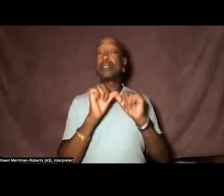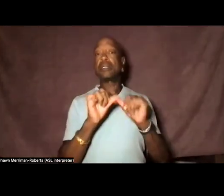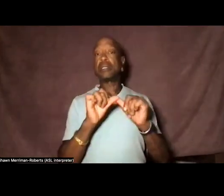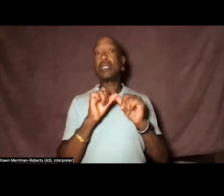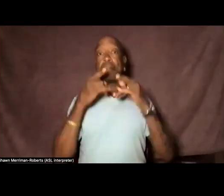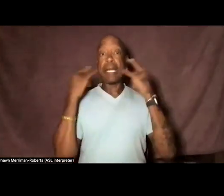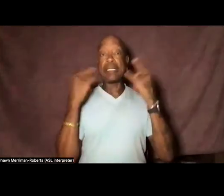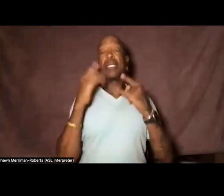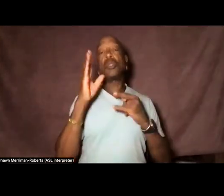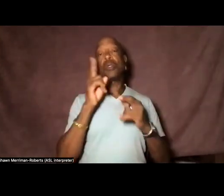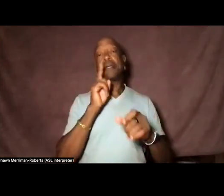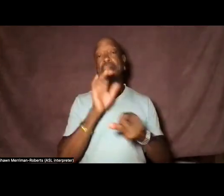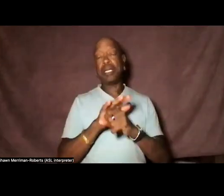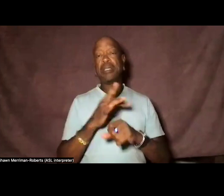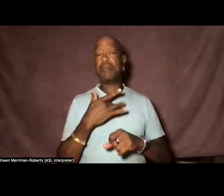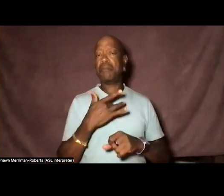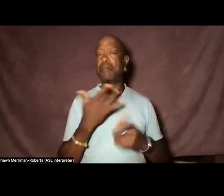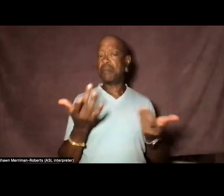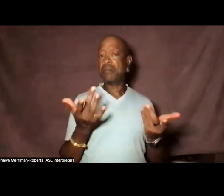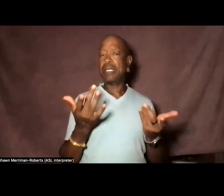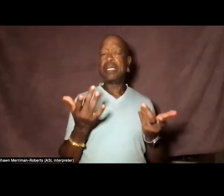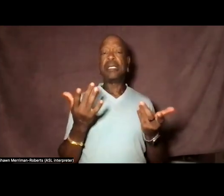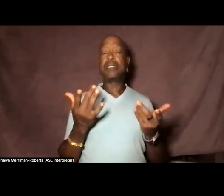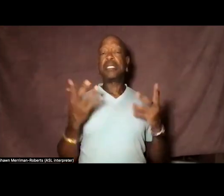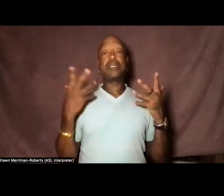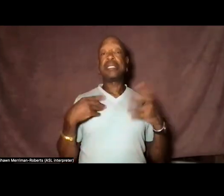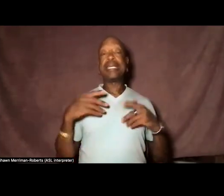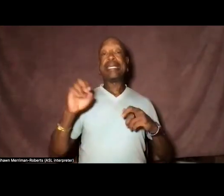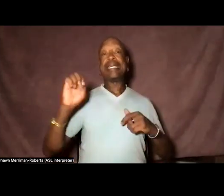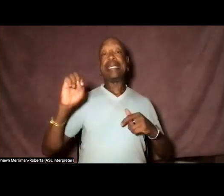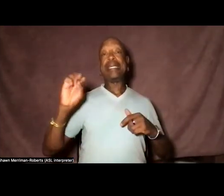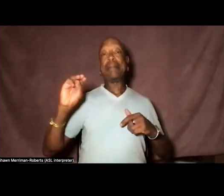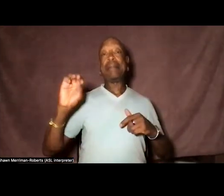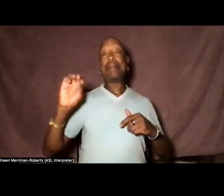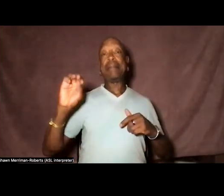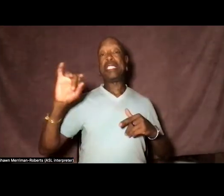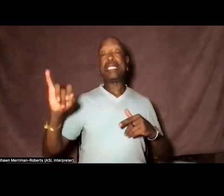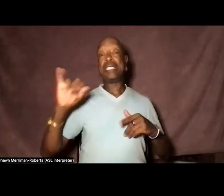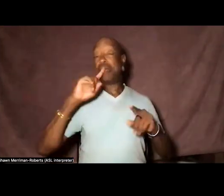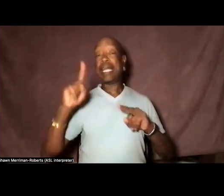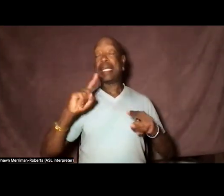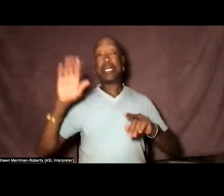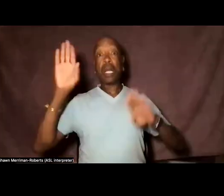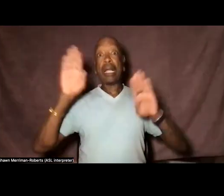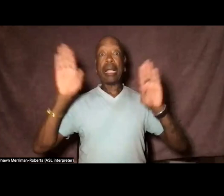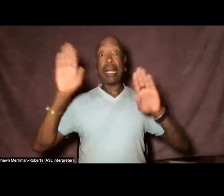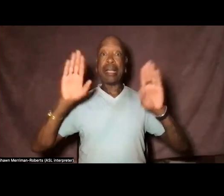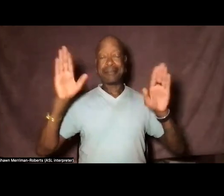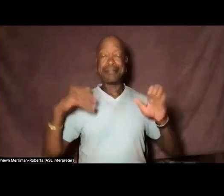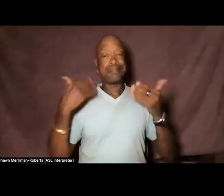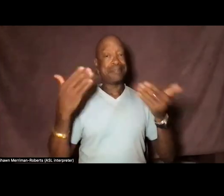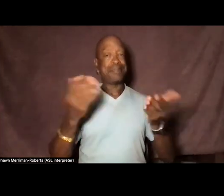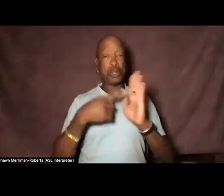to feel free to throw a wave of emoji reactions um will be a good note to end on um and yeah with